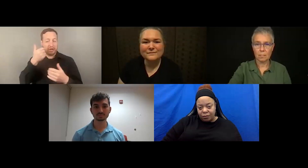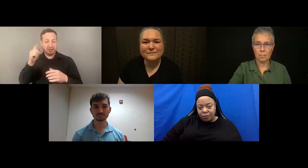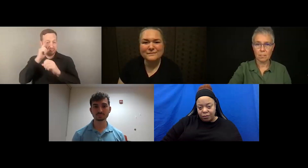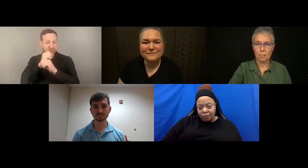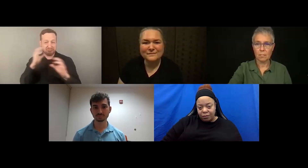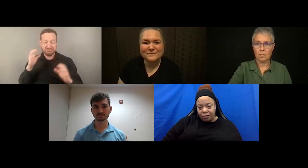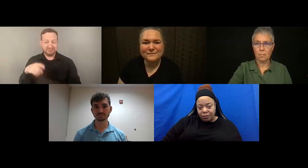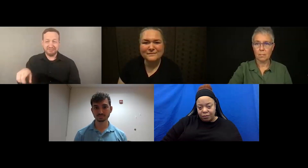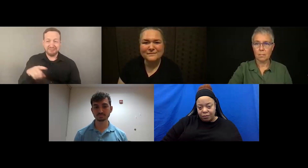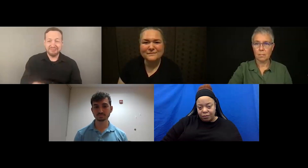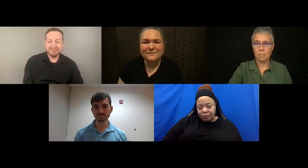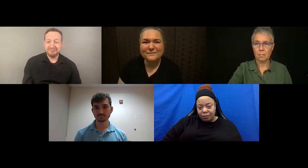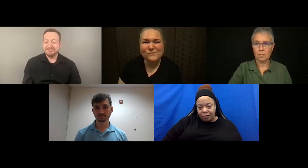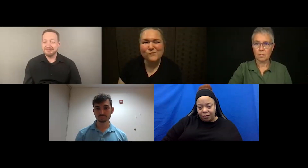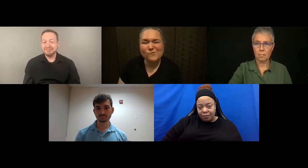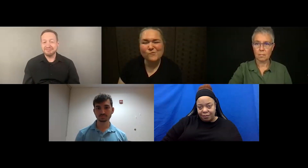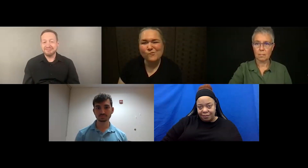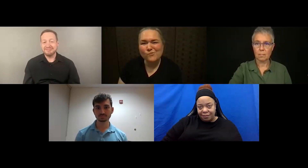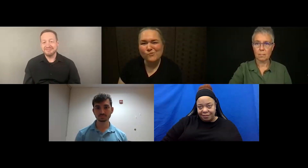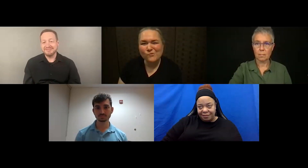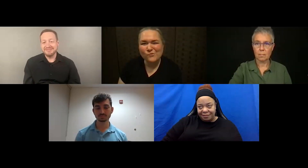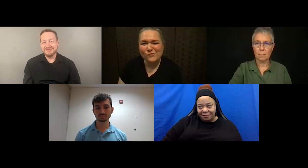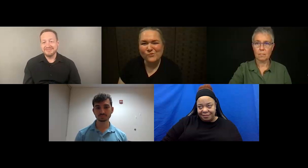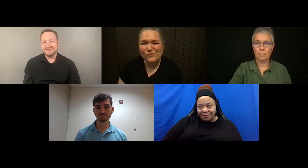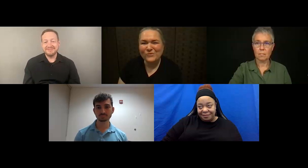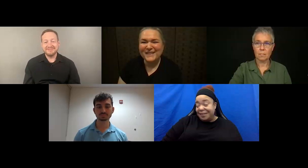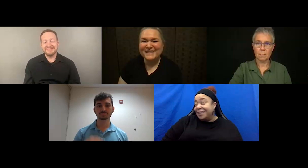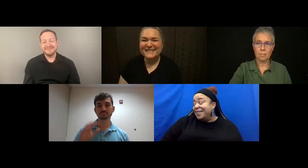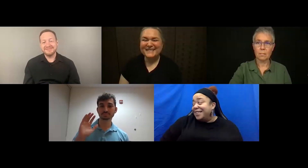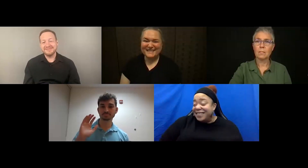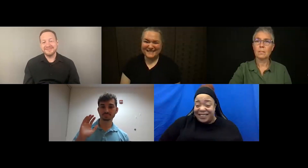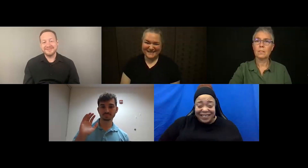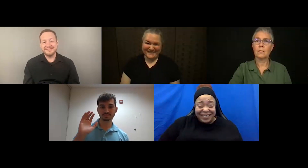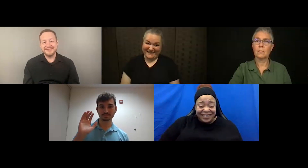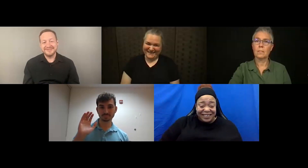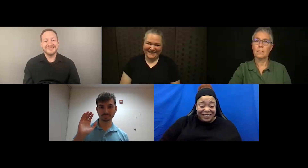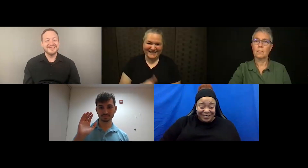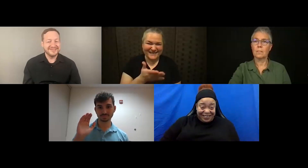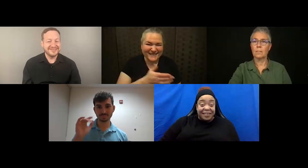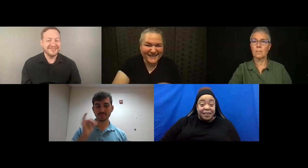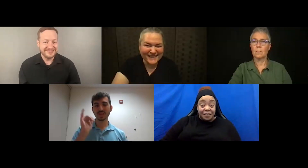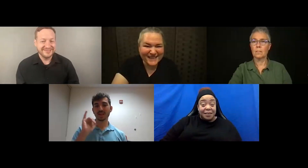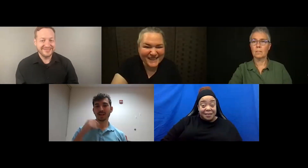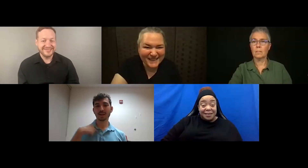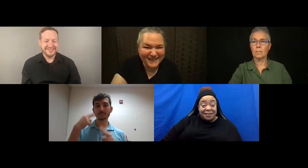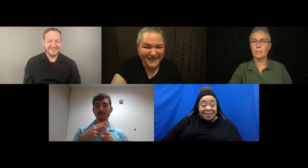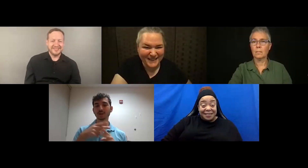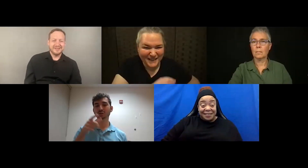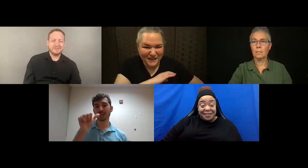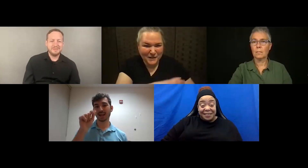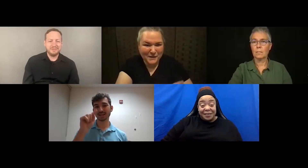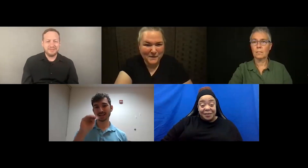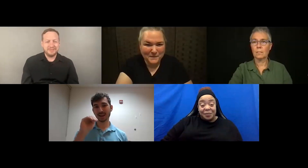could fill in that gap. What do you guys think? Where would that be?